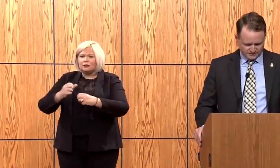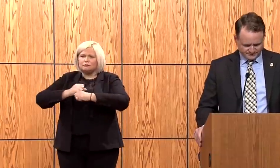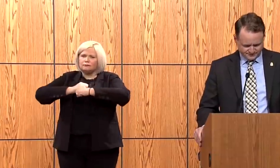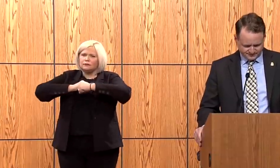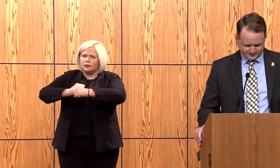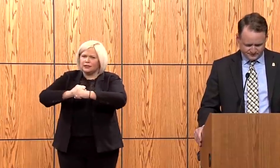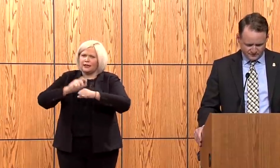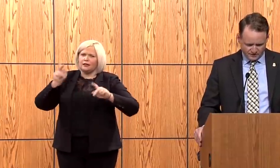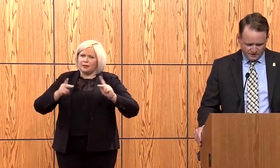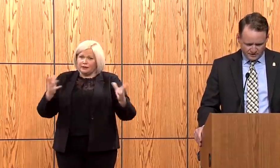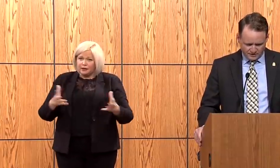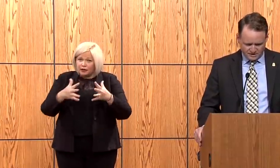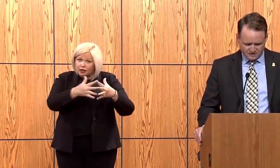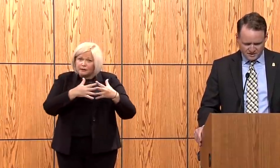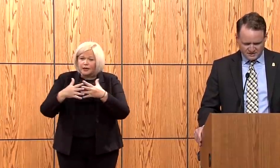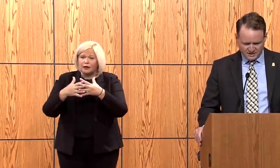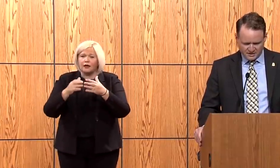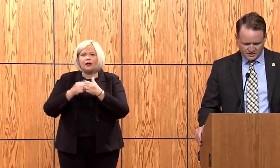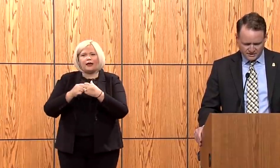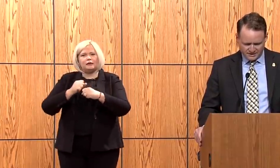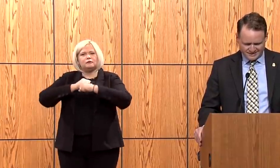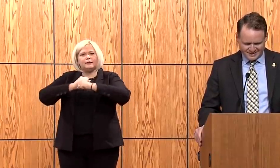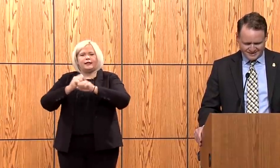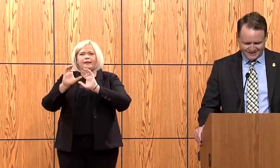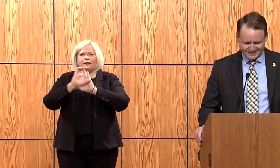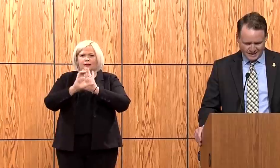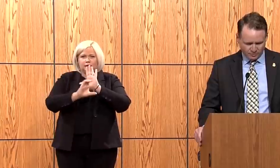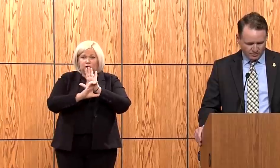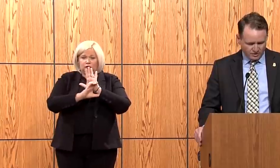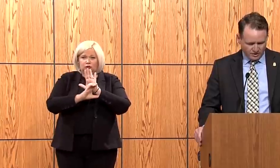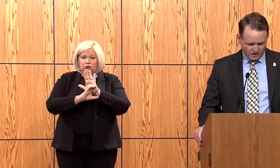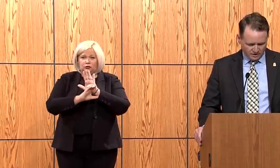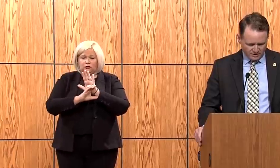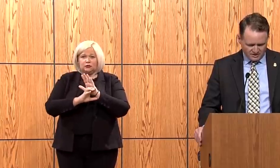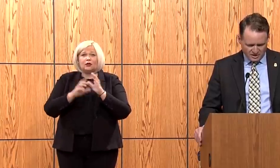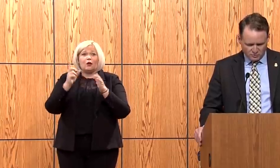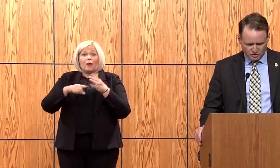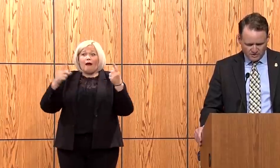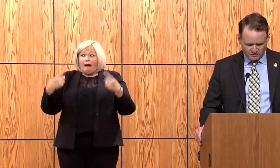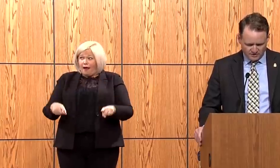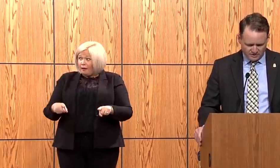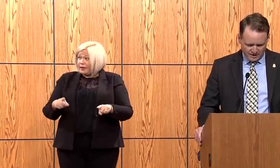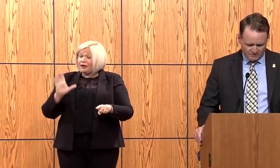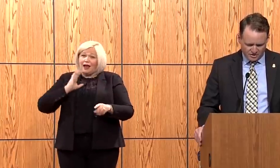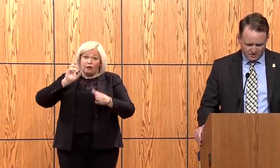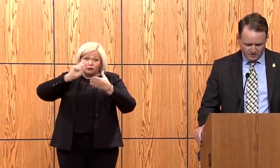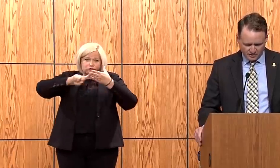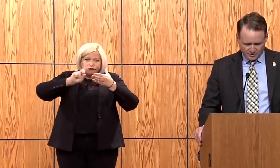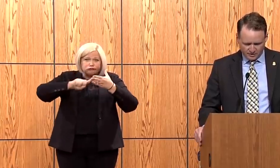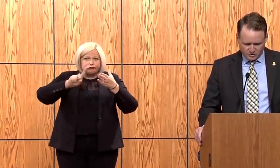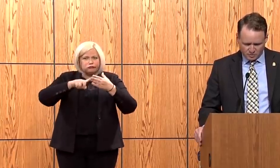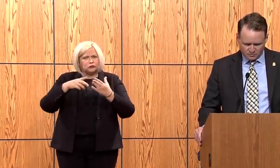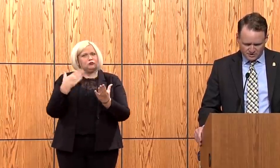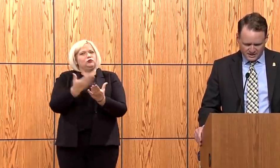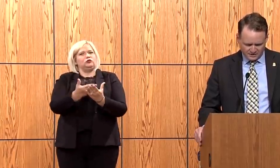THE PRIMARY MISSION OF THE FBI IS TO PROTECT THE AMERICAN IS TO PROTECT THE AMERICAN PEOPLE AND UPHOLD THE PEOPLE AND UPHOLD THE CONSTITUTION. CONSTITUTION. THIS INVESTIGATION IS AN EXAMPLE